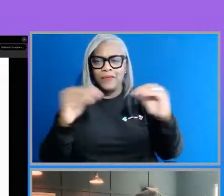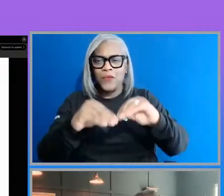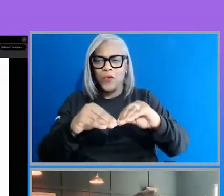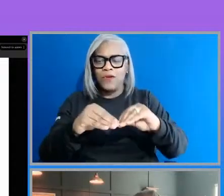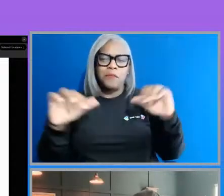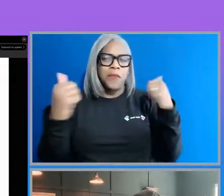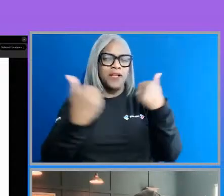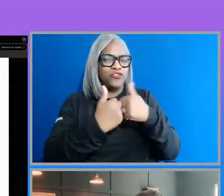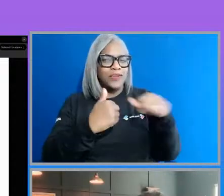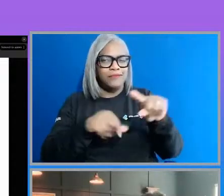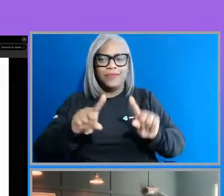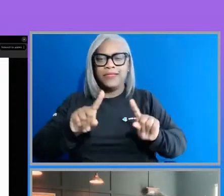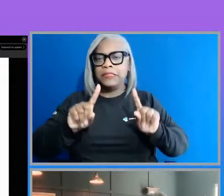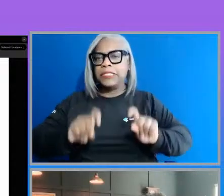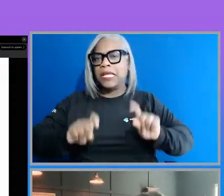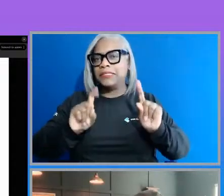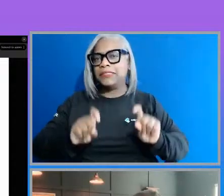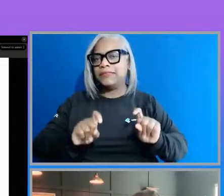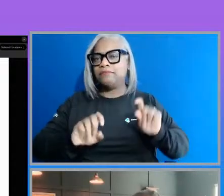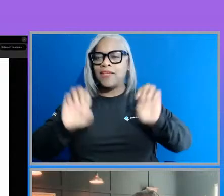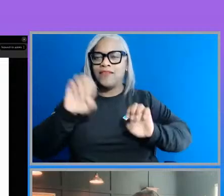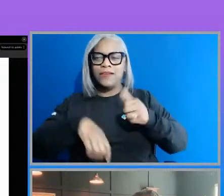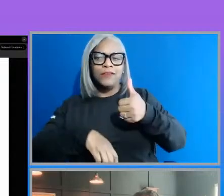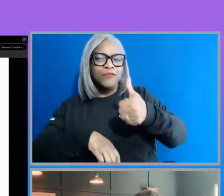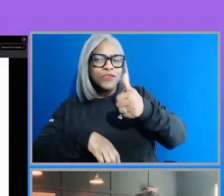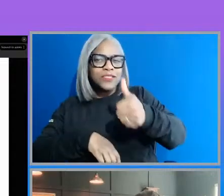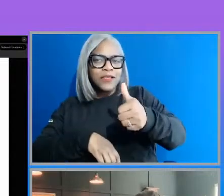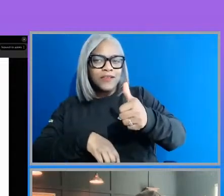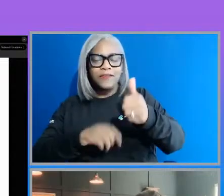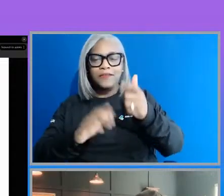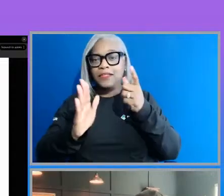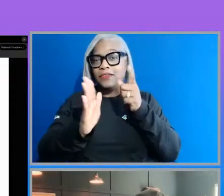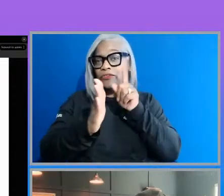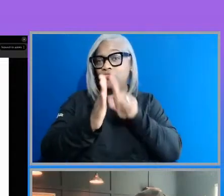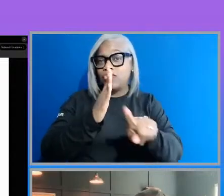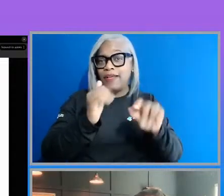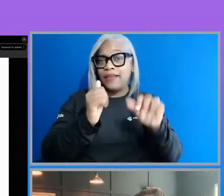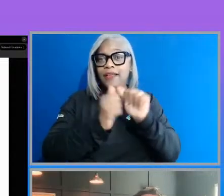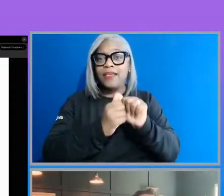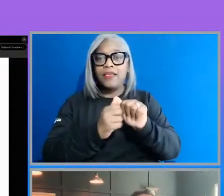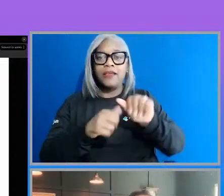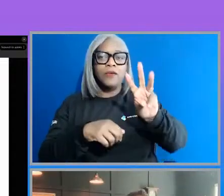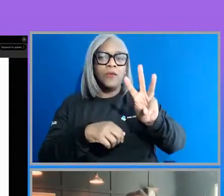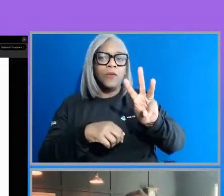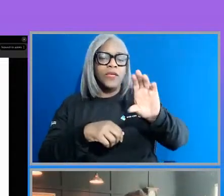is test this, evaluate it, check it against those WCAG success